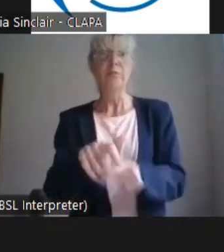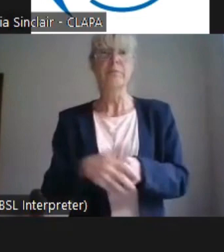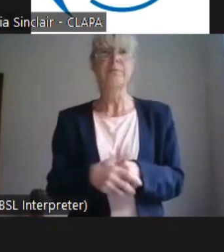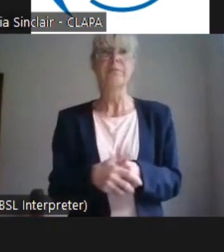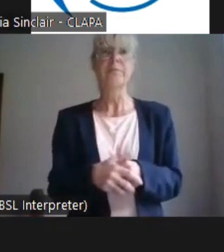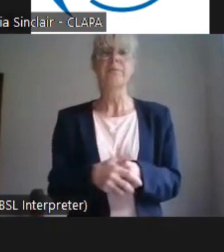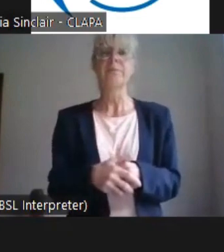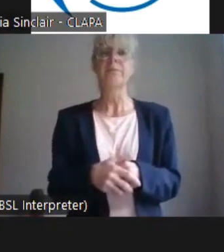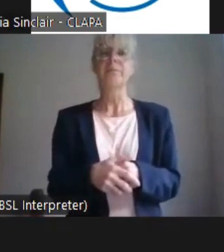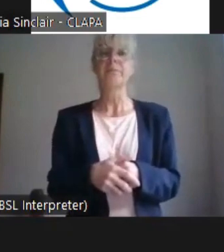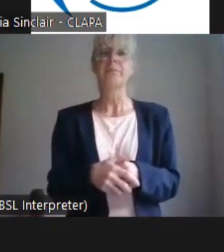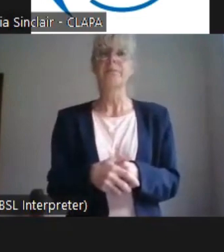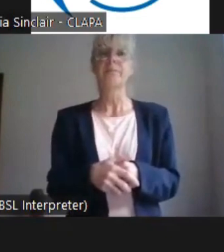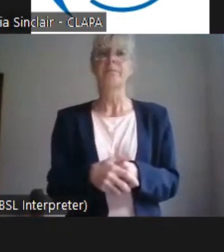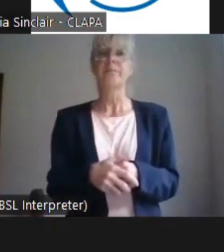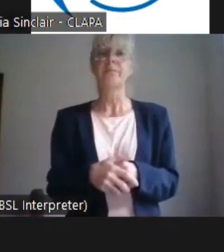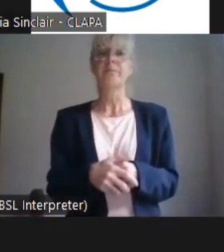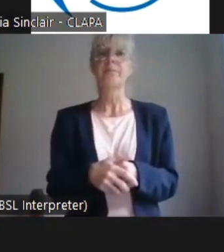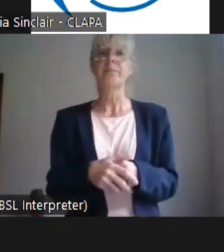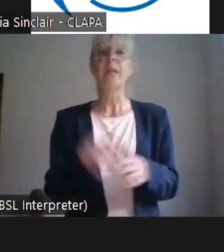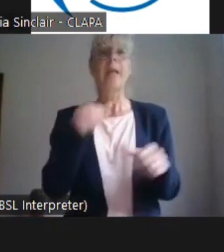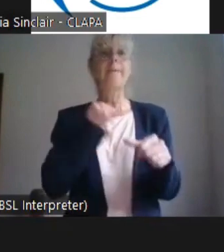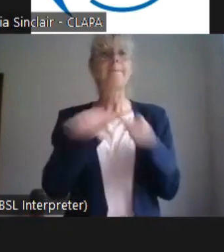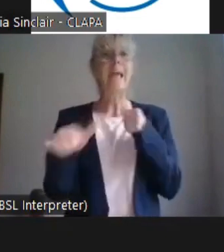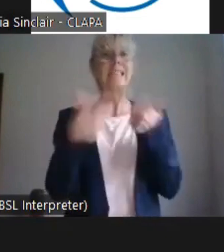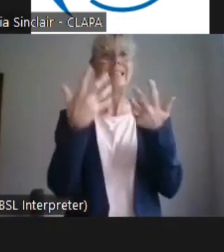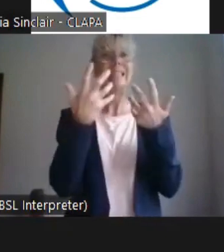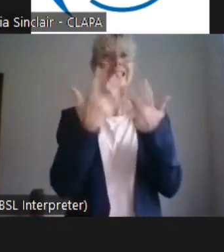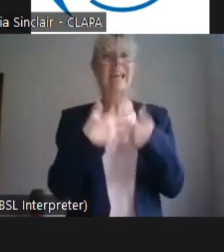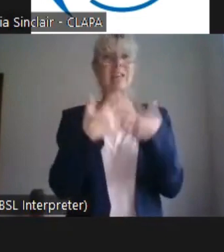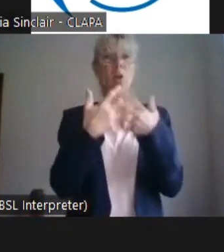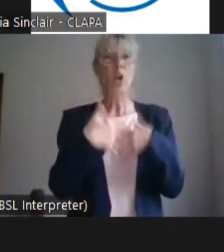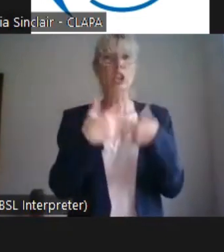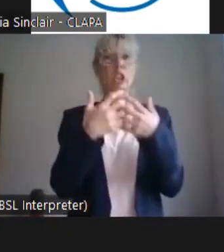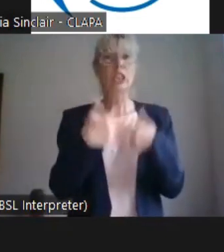um so what are the best Technologies out there for someone who is hearing impaired